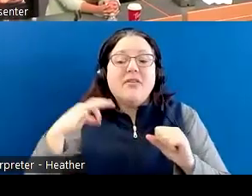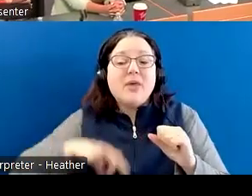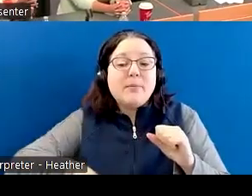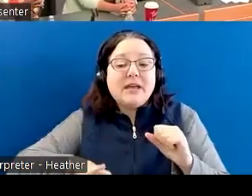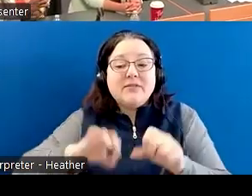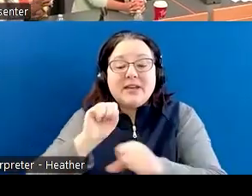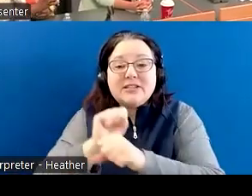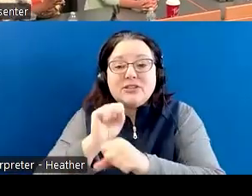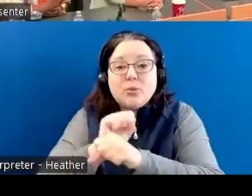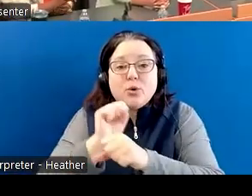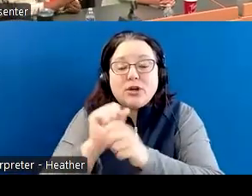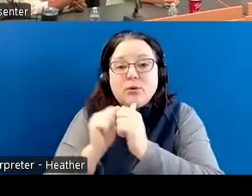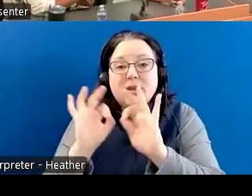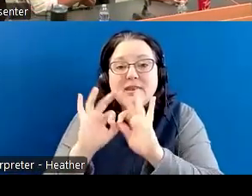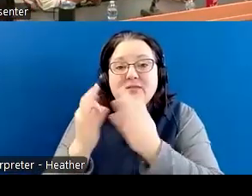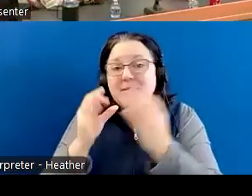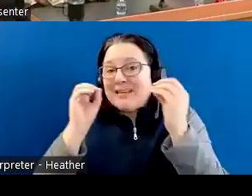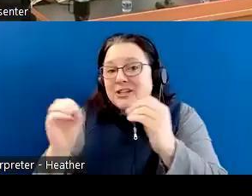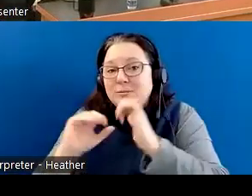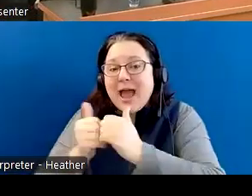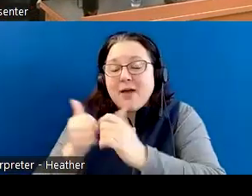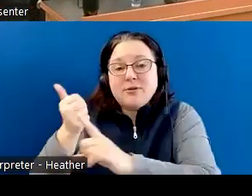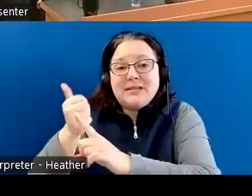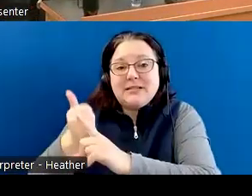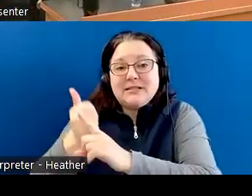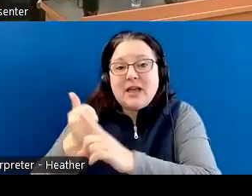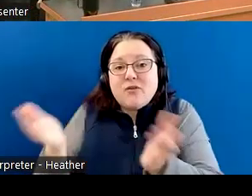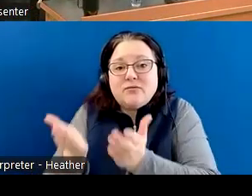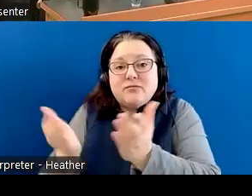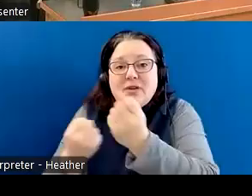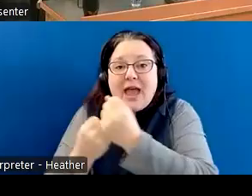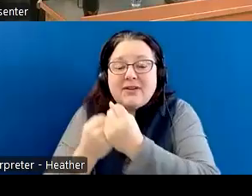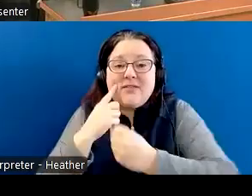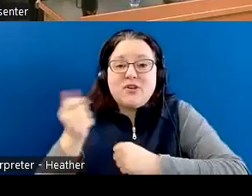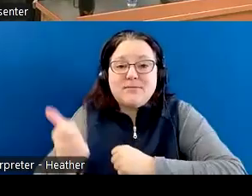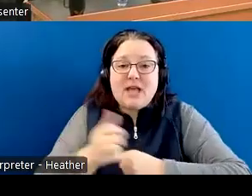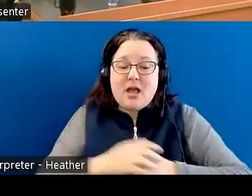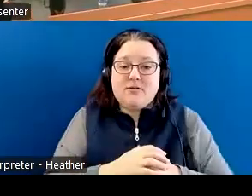teaching them to become self-sufficient so they can advocate for theirelves.